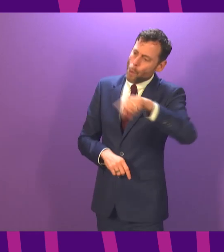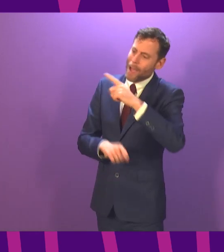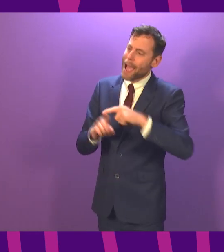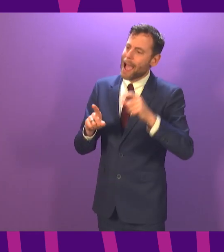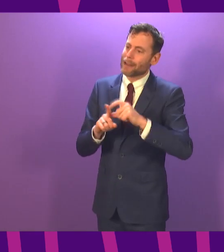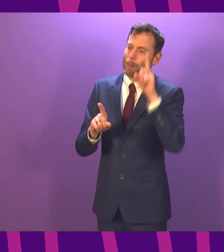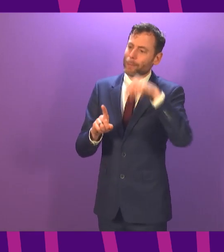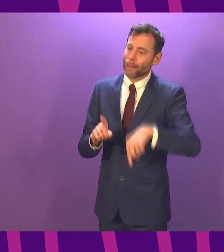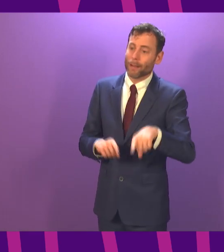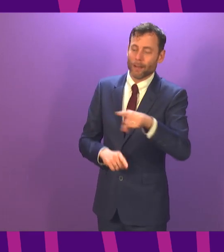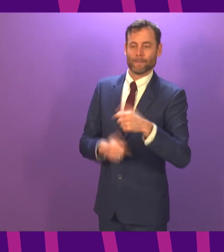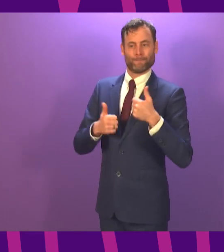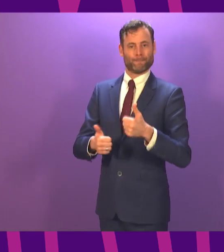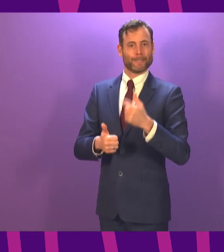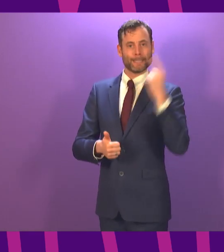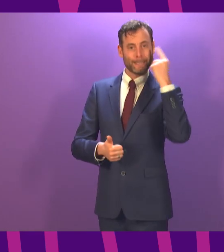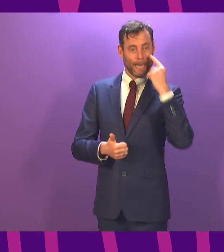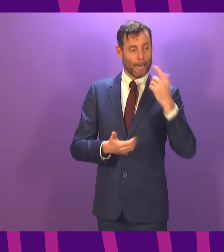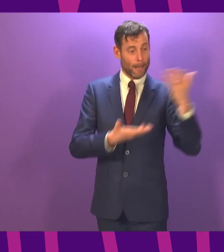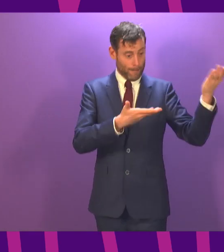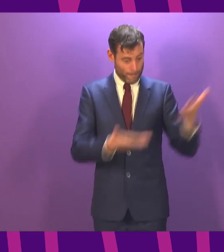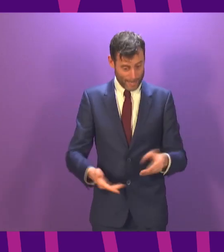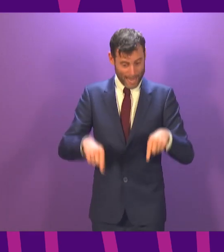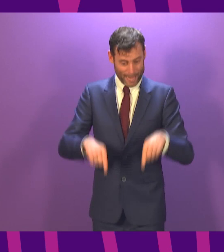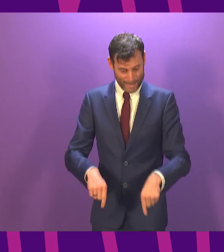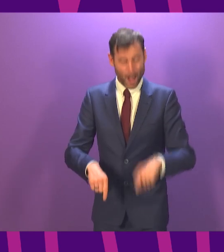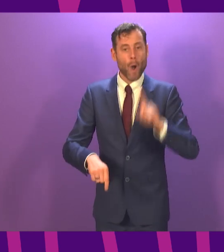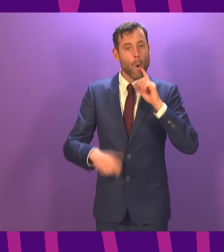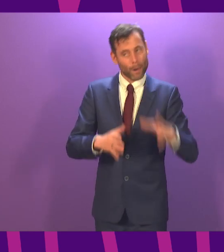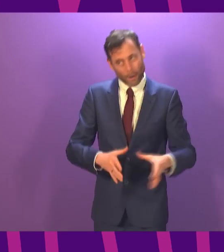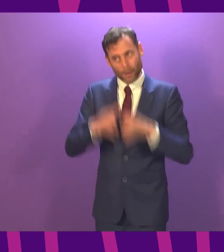are as delighted as the rest of us are that, in the next few years, we will all be able